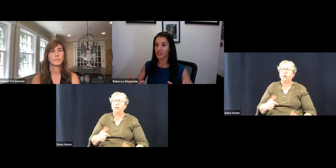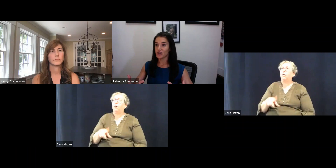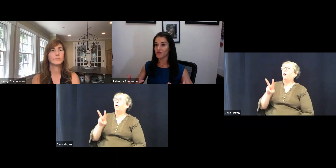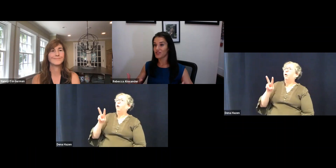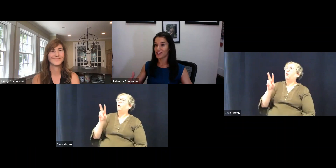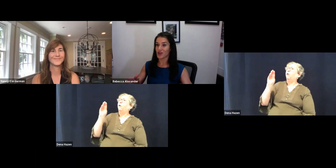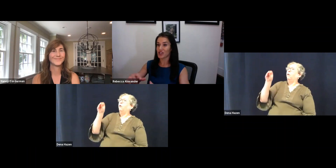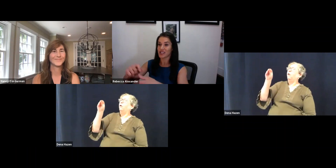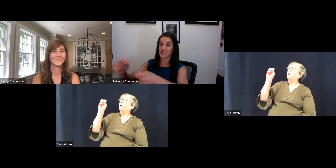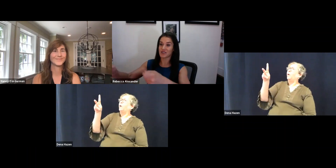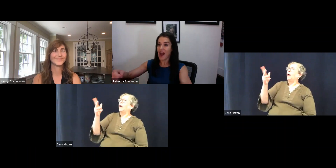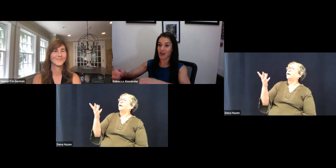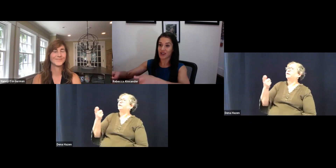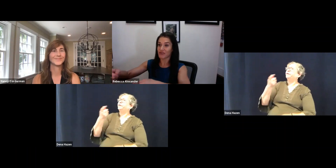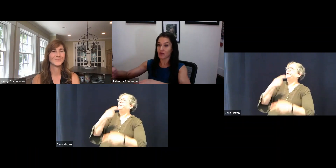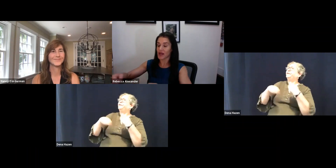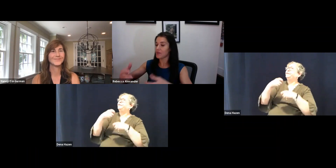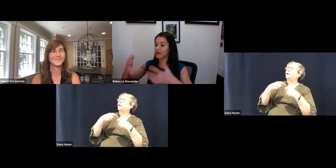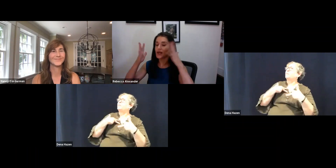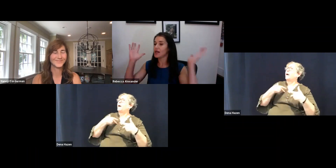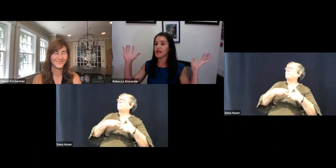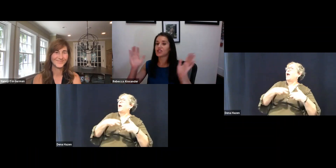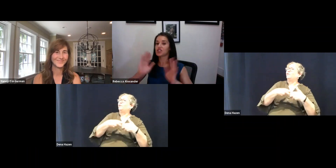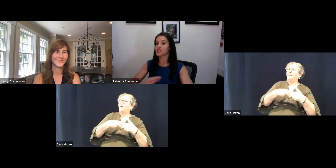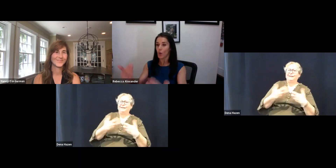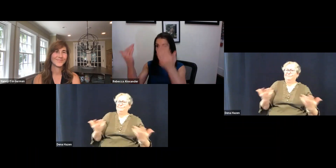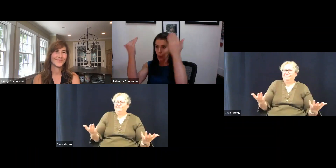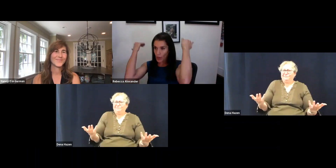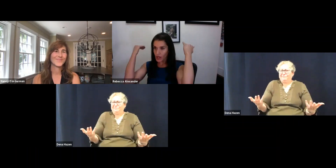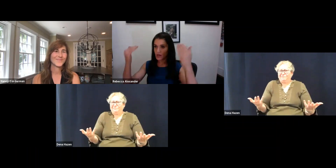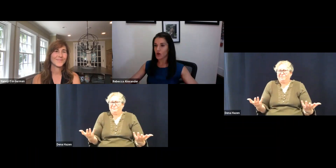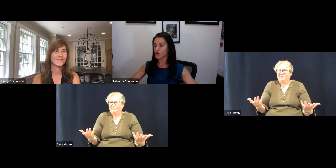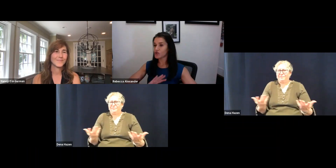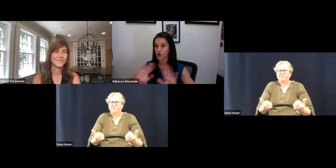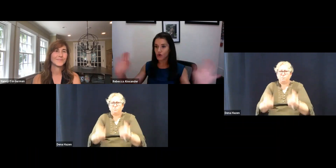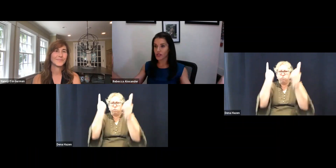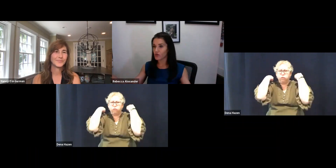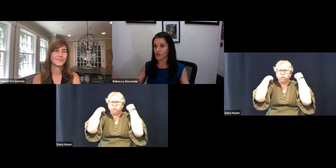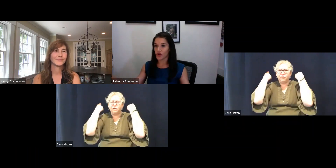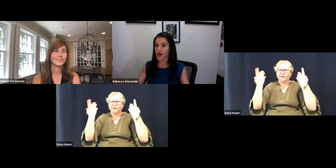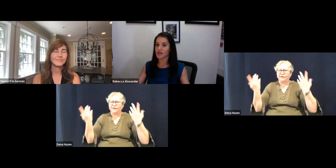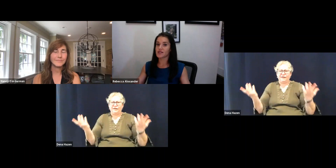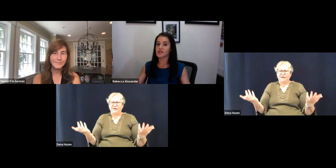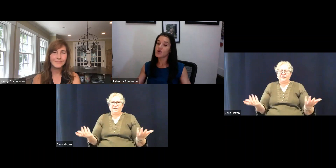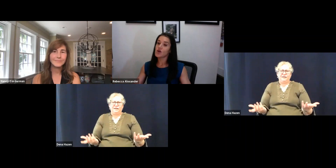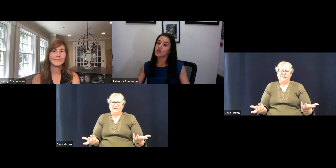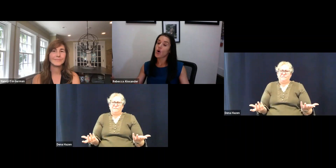Can you change this battery for me? I mean, it just goes totally over their heads.